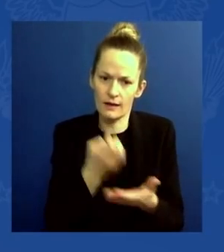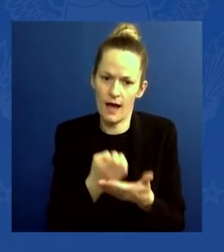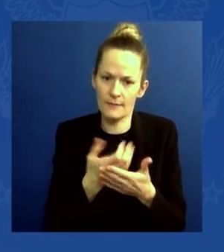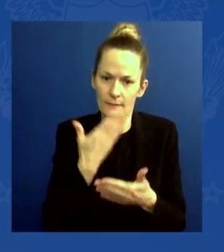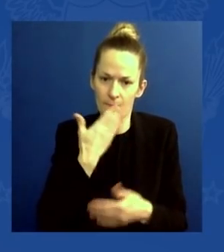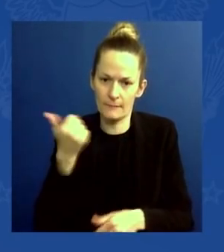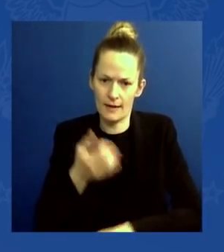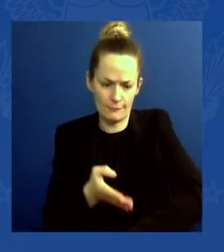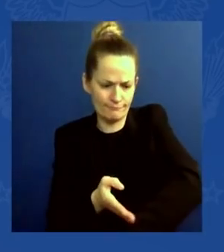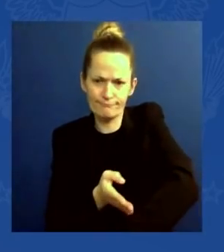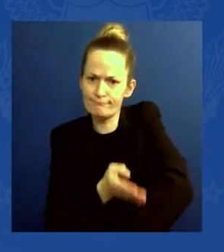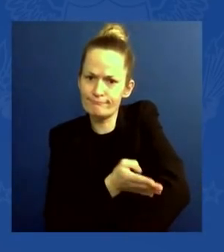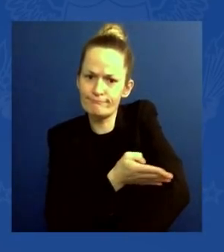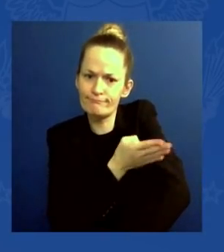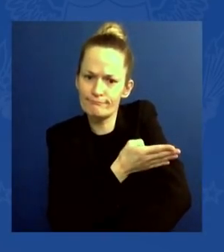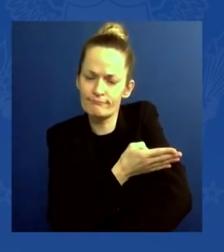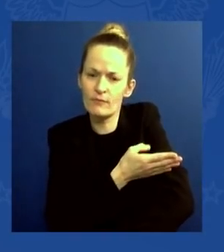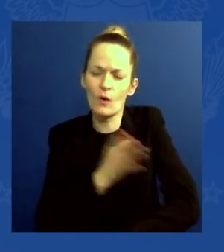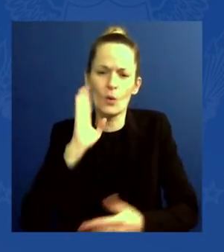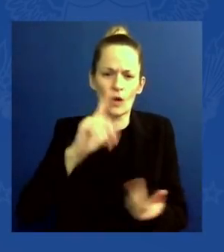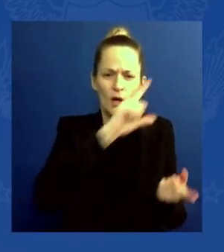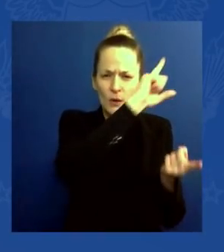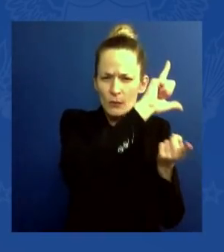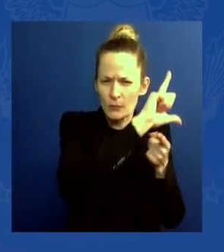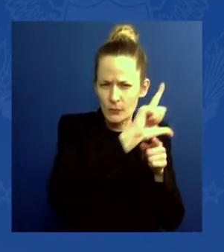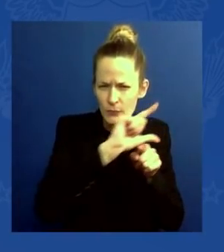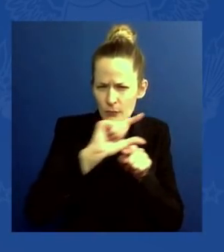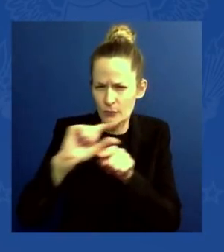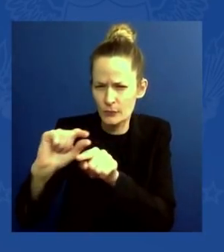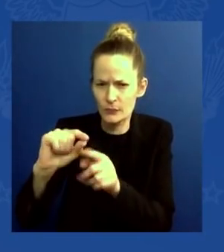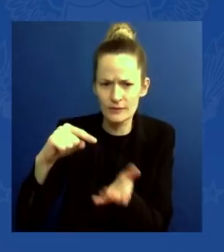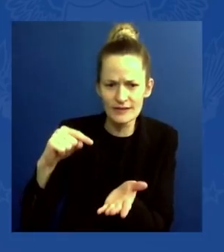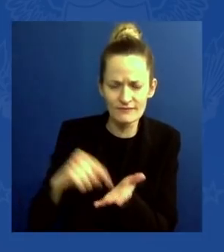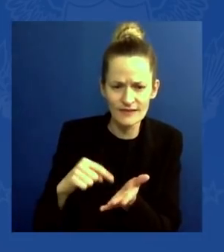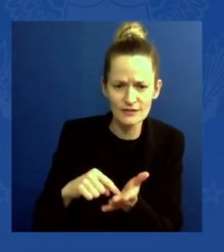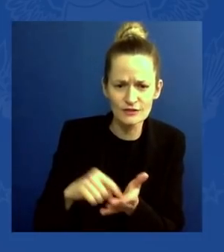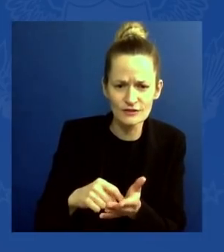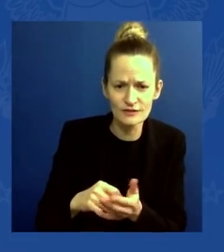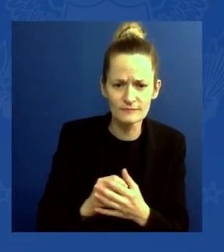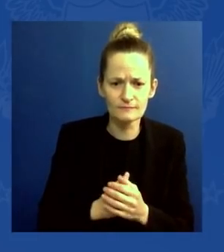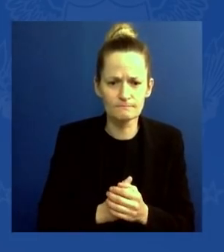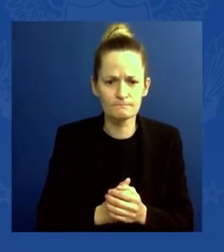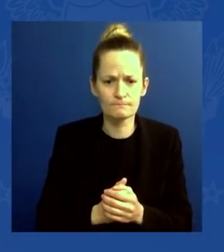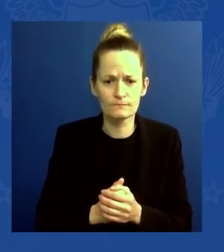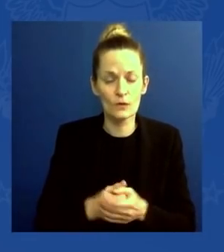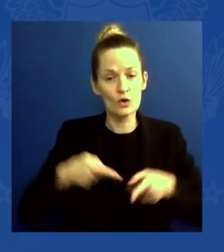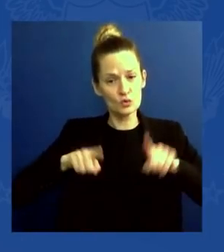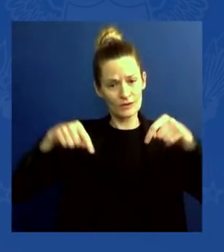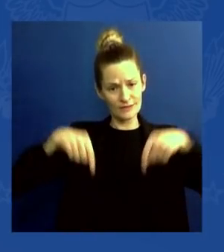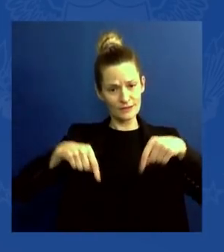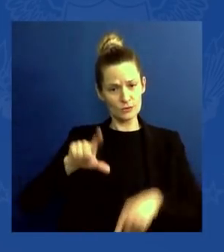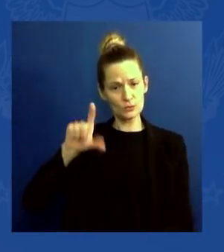we led the world by a significant margin because we invested in our people. We invested in ourselves.